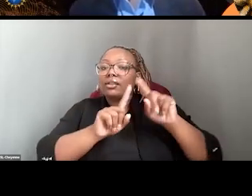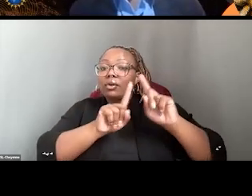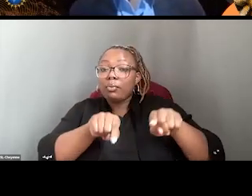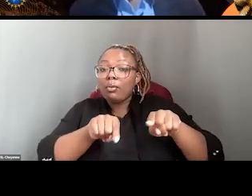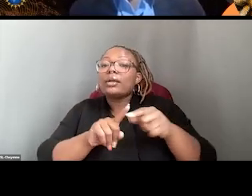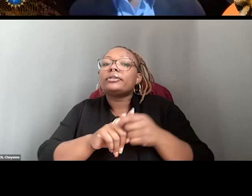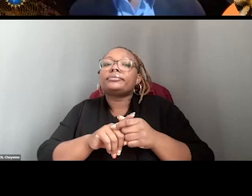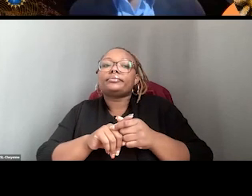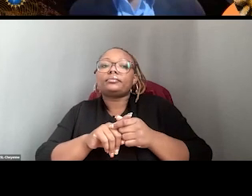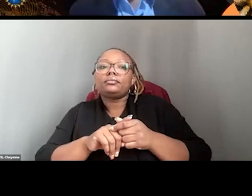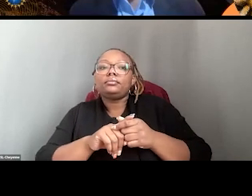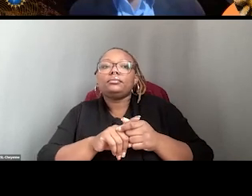reach out and contact your program officer.